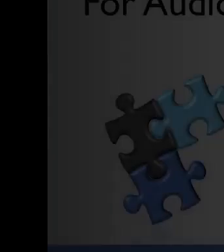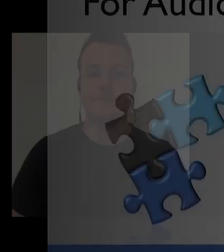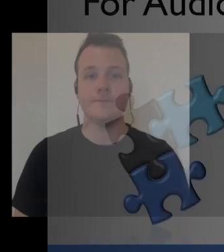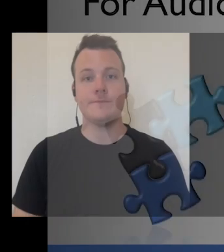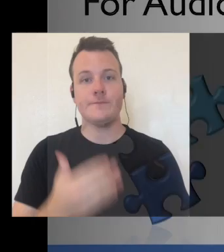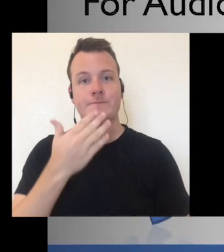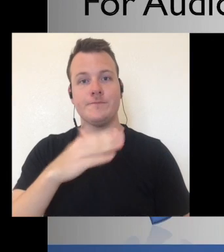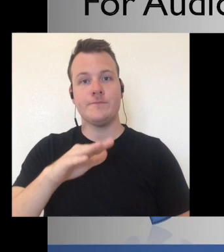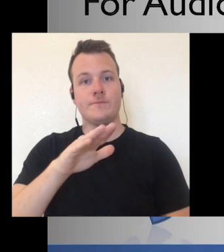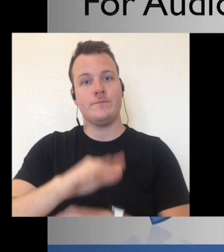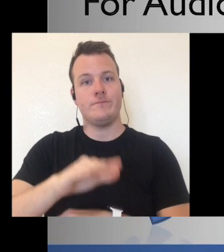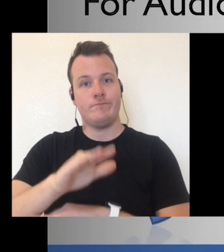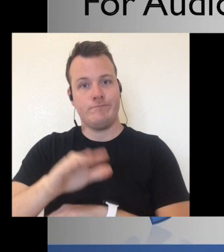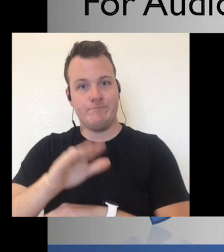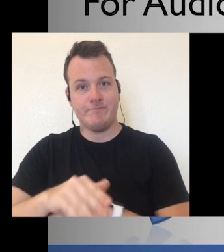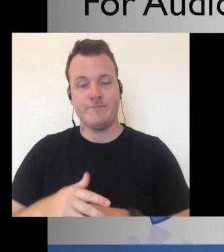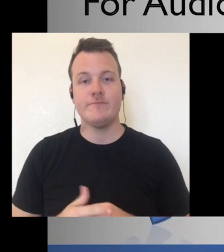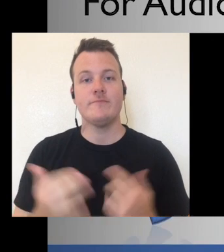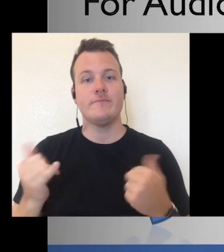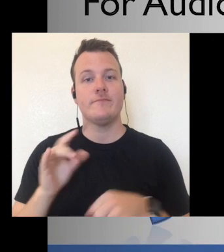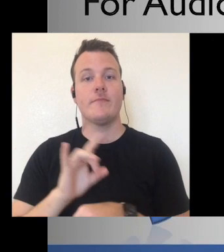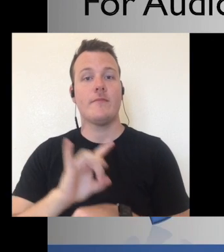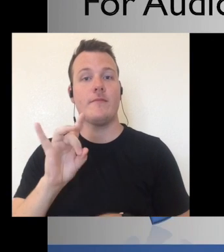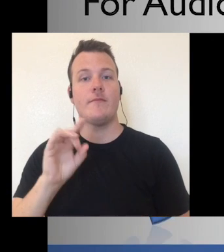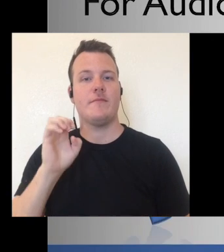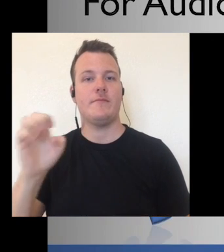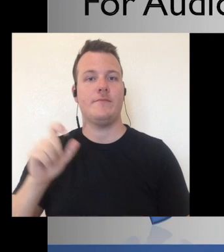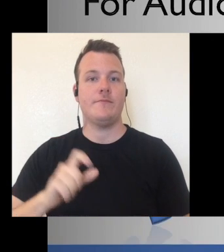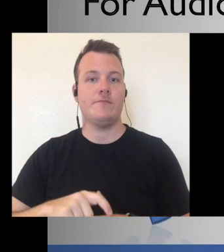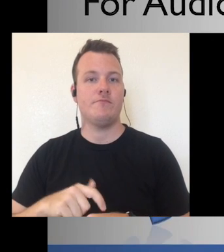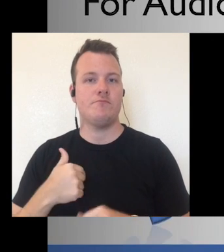Good evening, everyone. It is eight o'clock Eastern Time, so we will go ahead